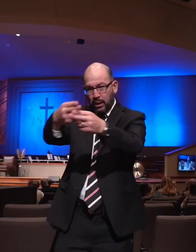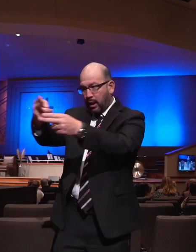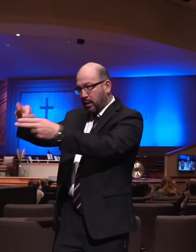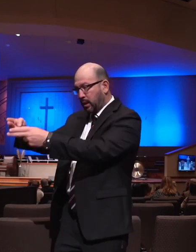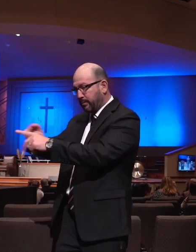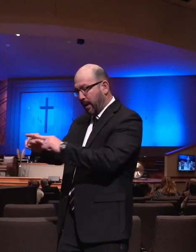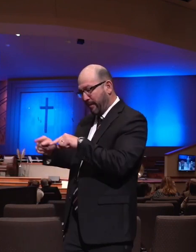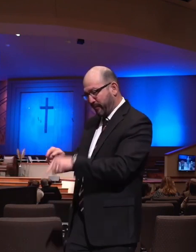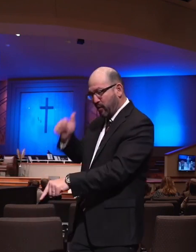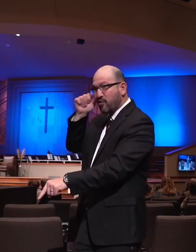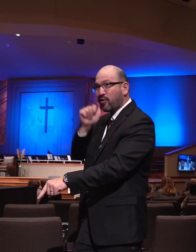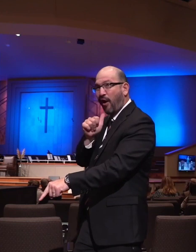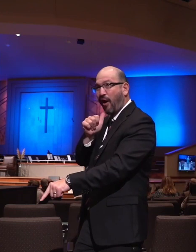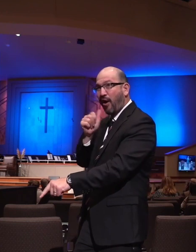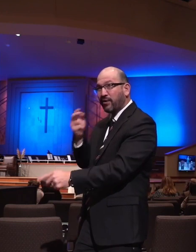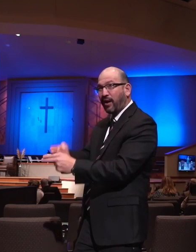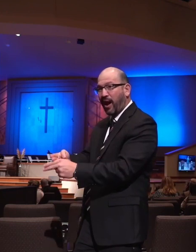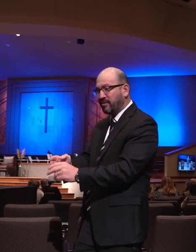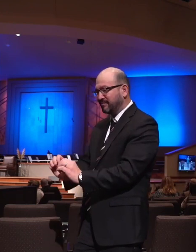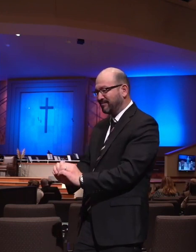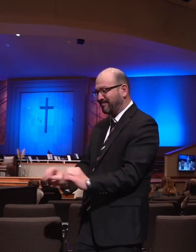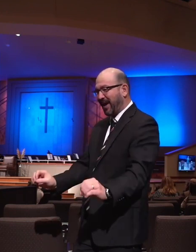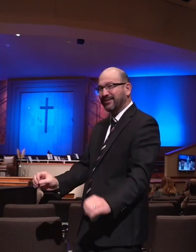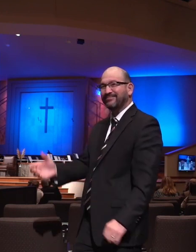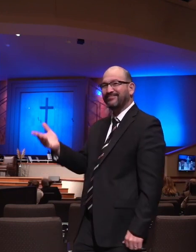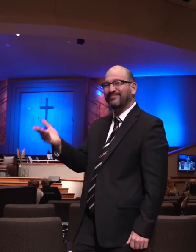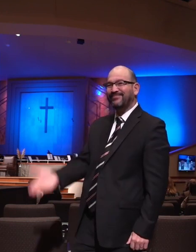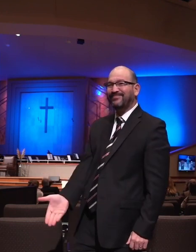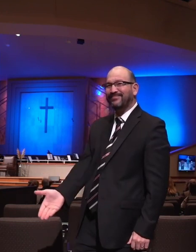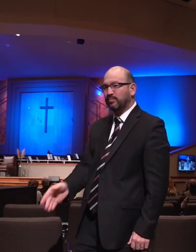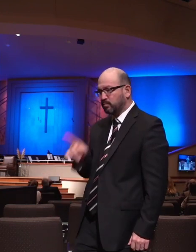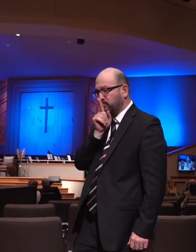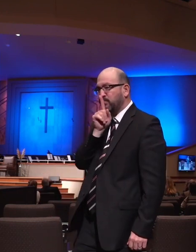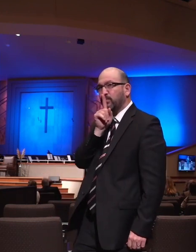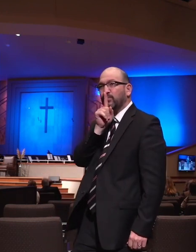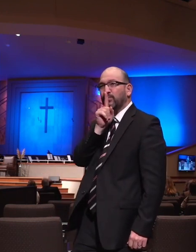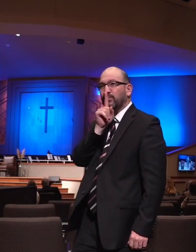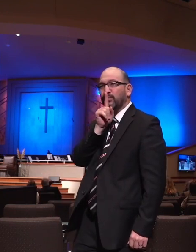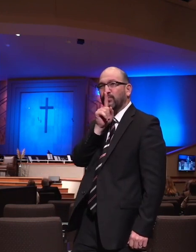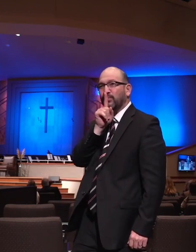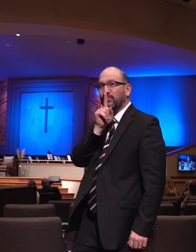except for the one that God used her faith to see him save and that's the